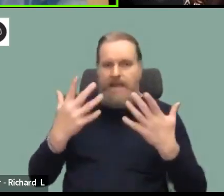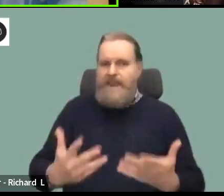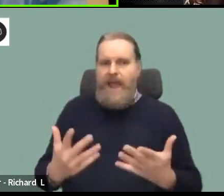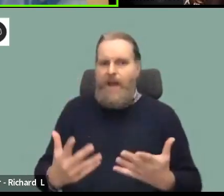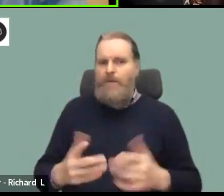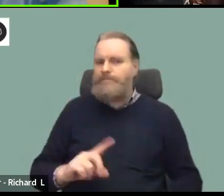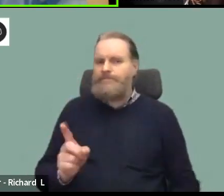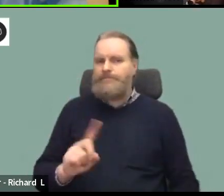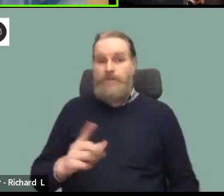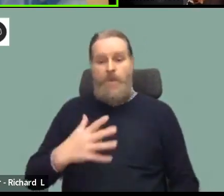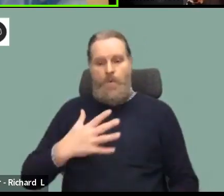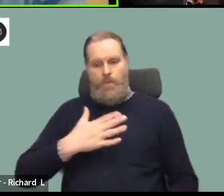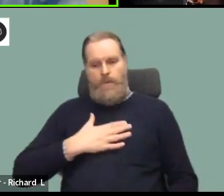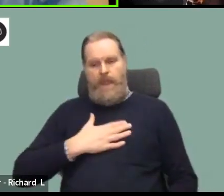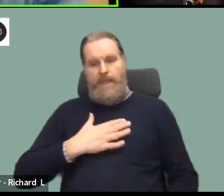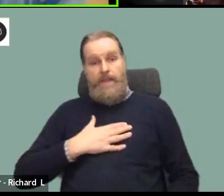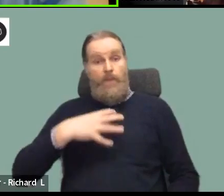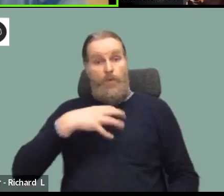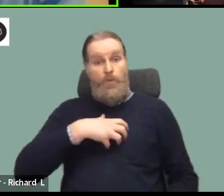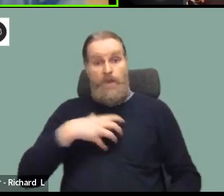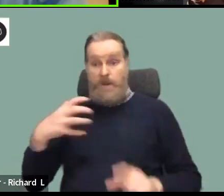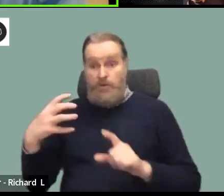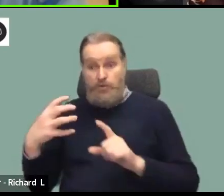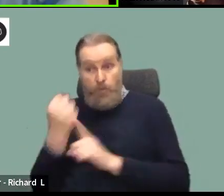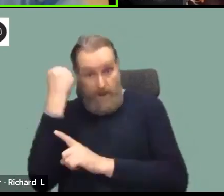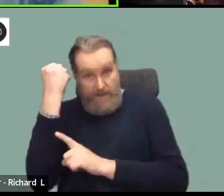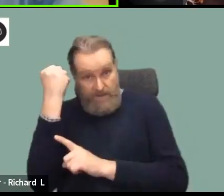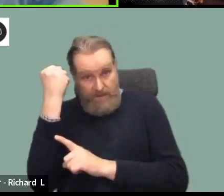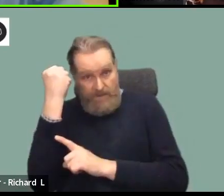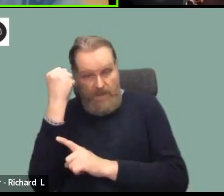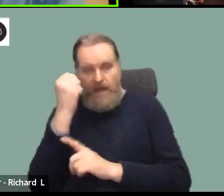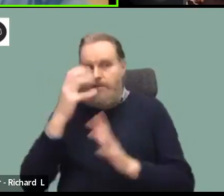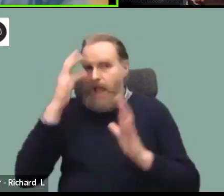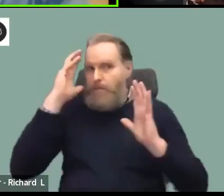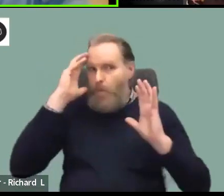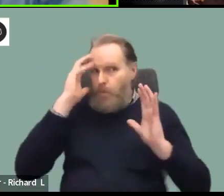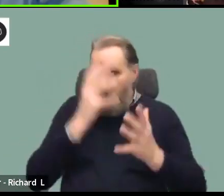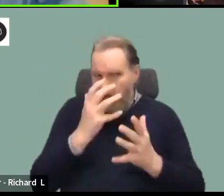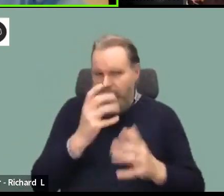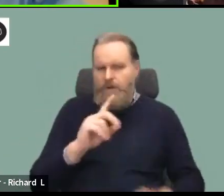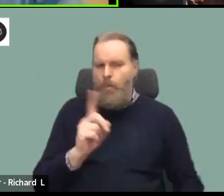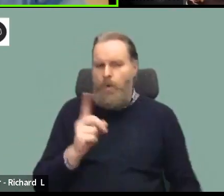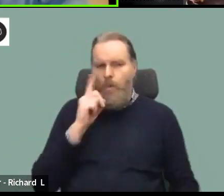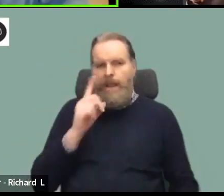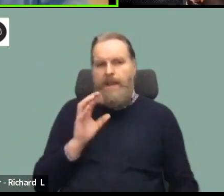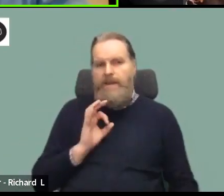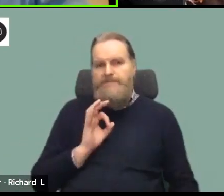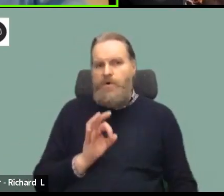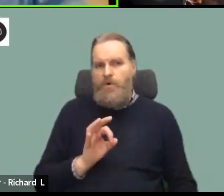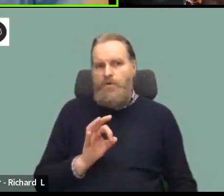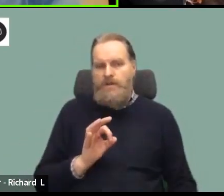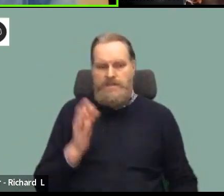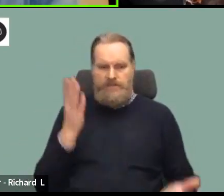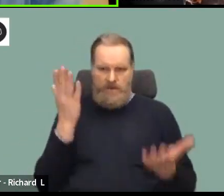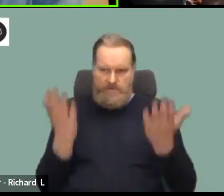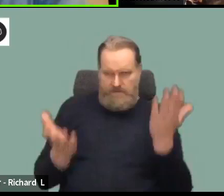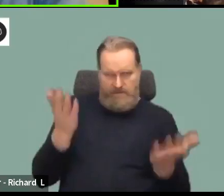point the mess. ssage we're getting is people want the union to win, but people are worried about what they can afford. And that's why we hope this is